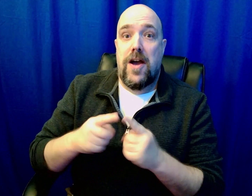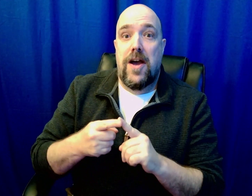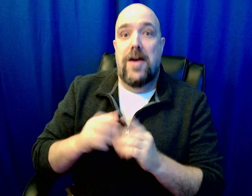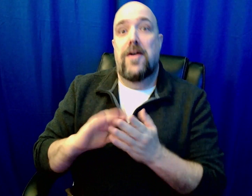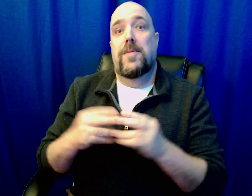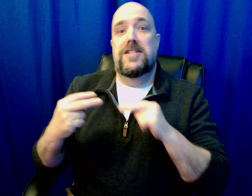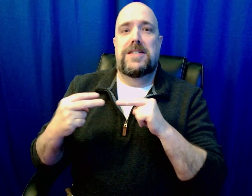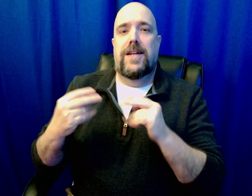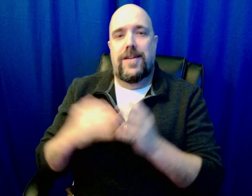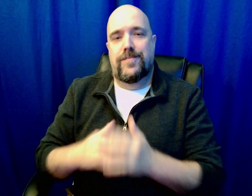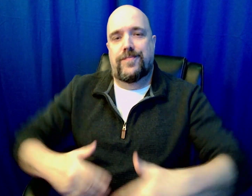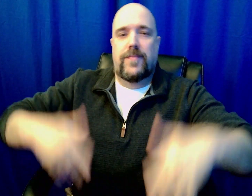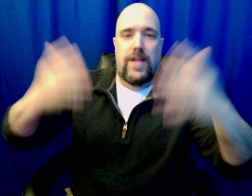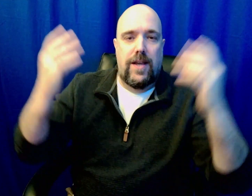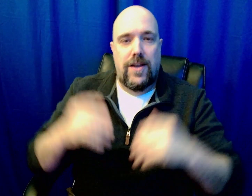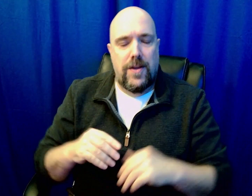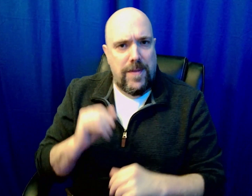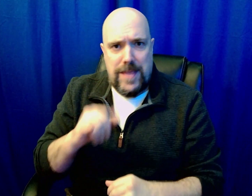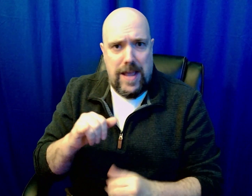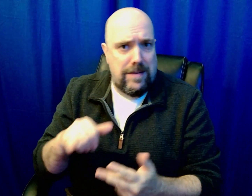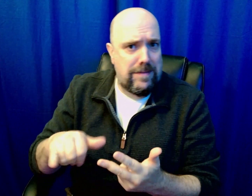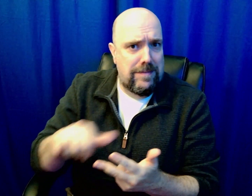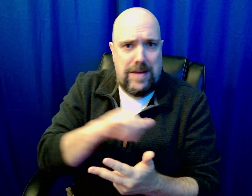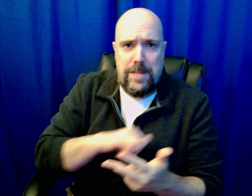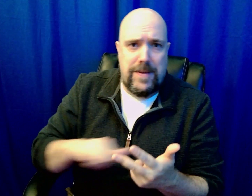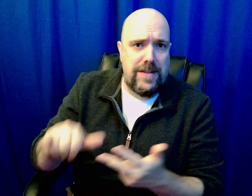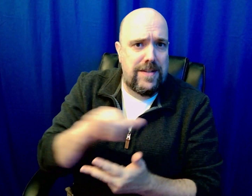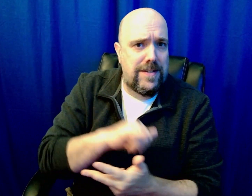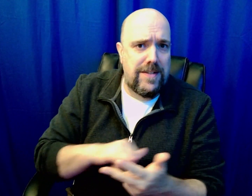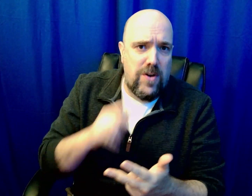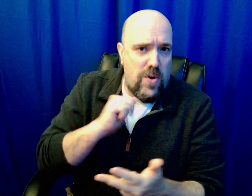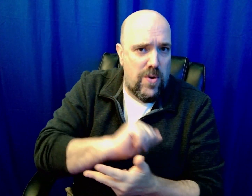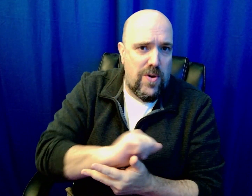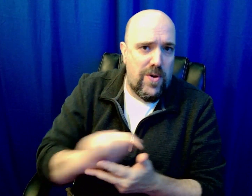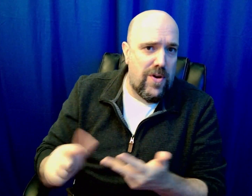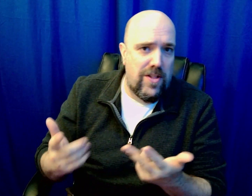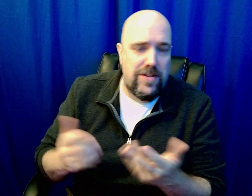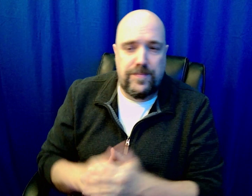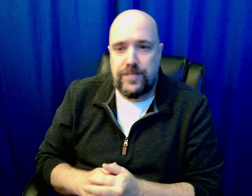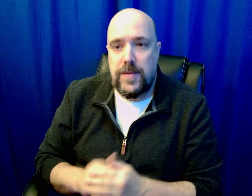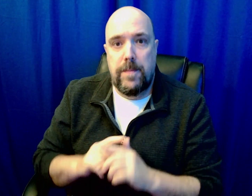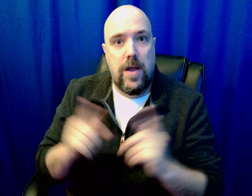Some became friends then struggled again. That is the same for all three of them.